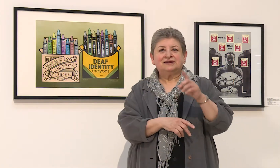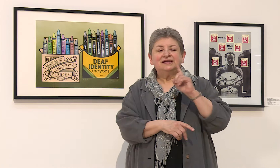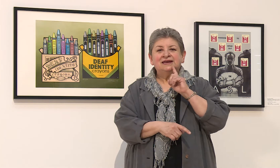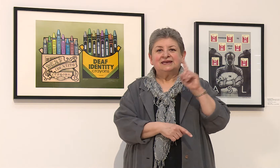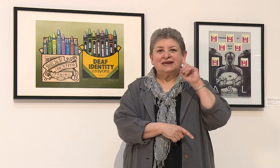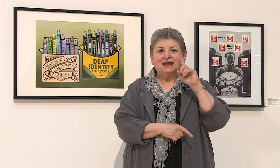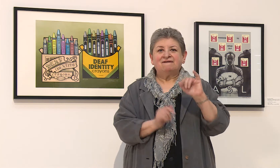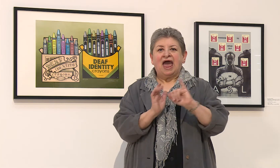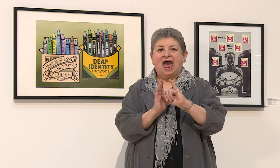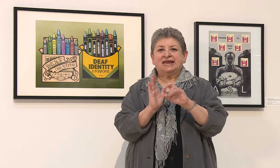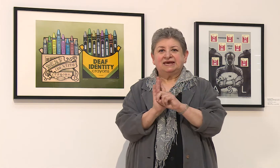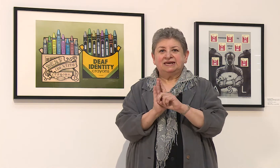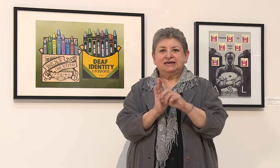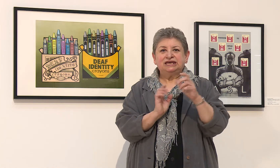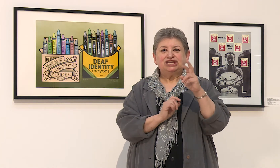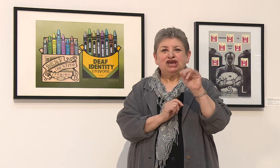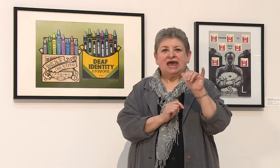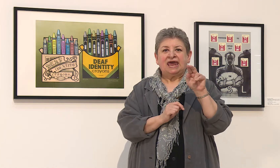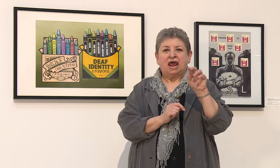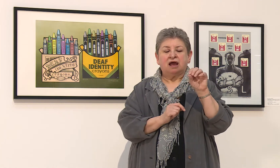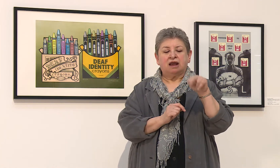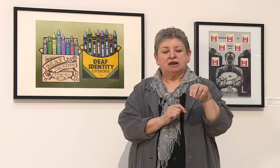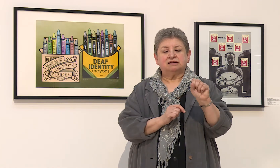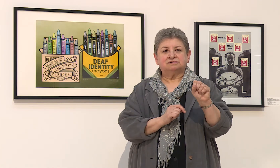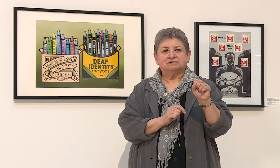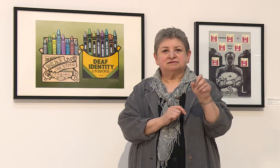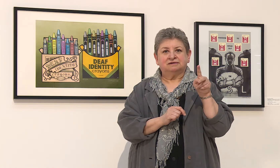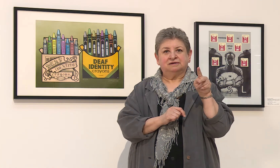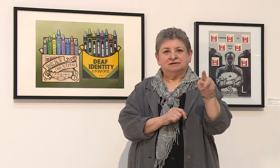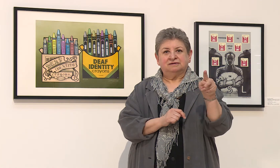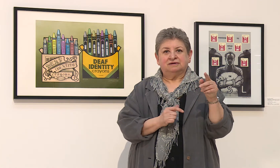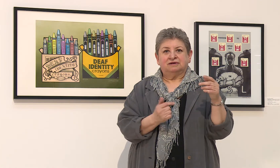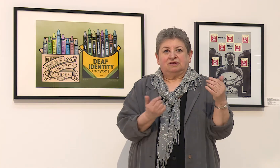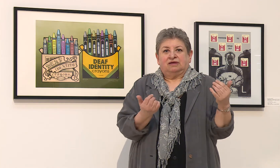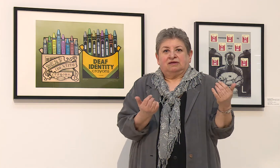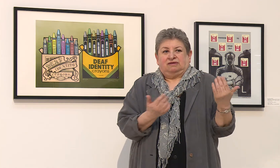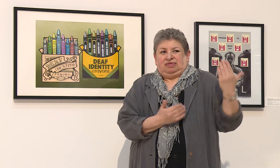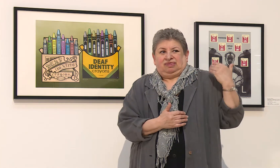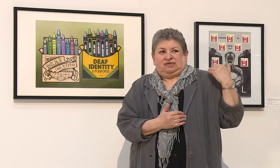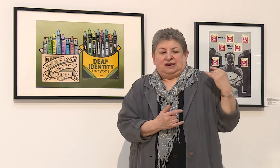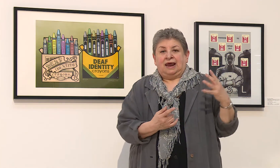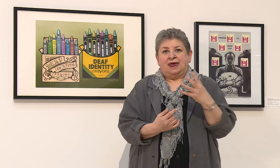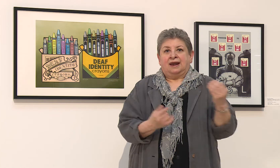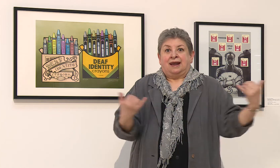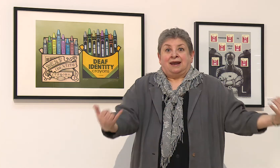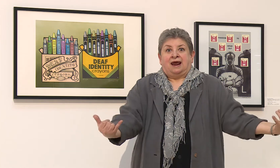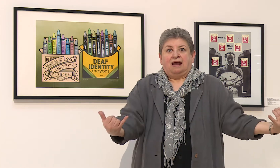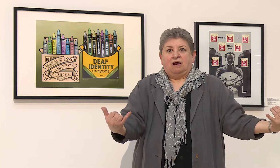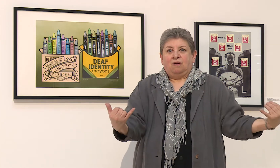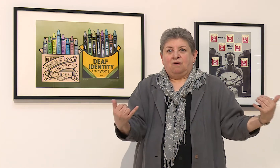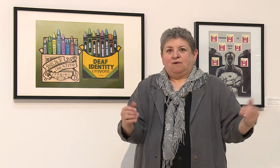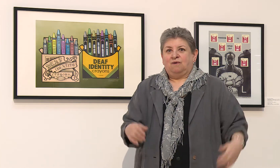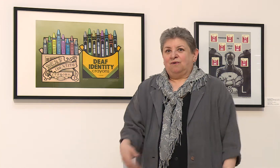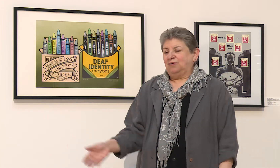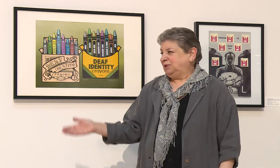This piece is entitled "Deaf Identity Crayons: Then and Now."